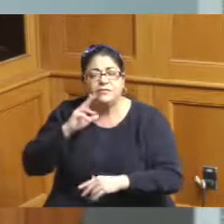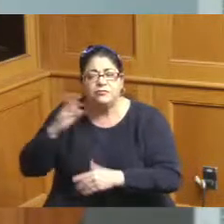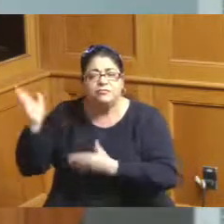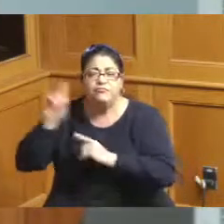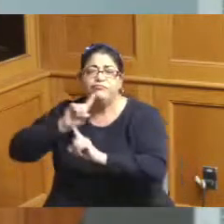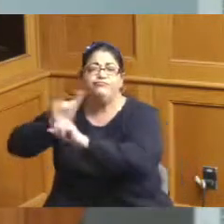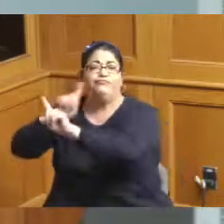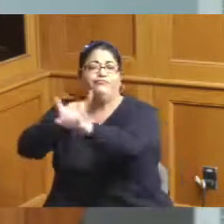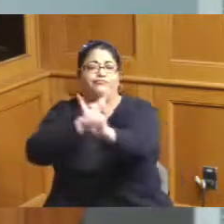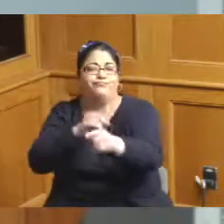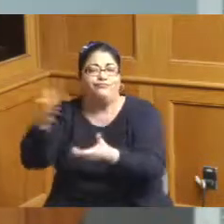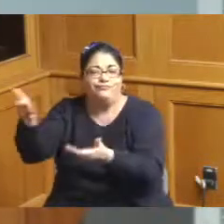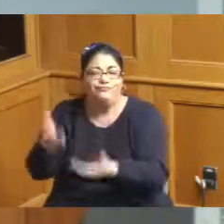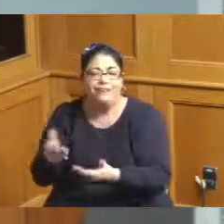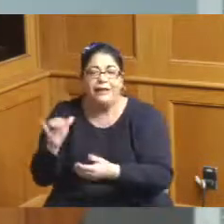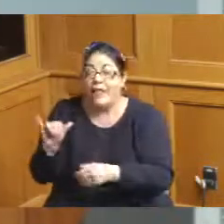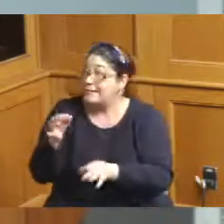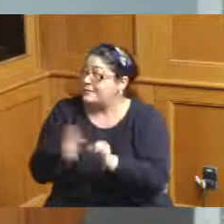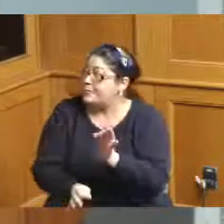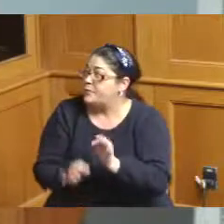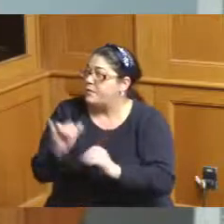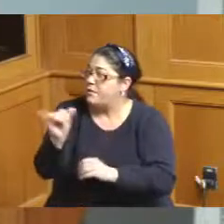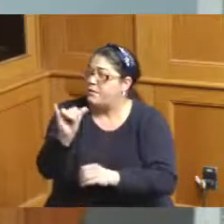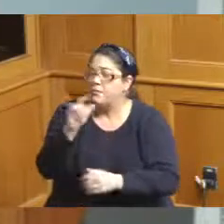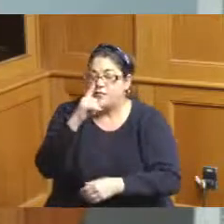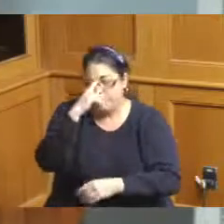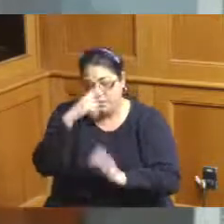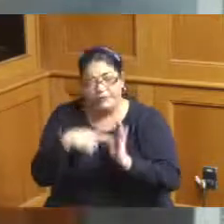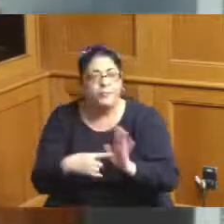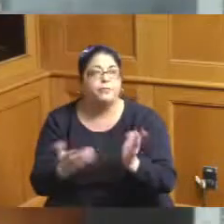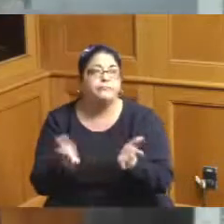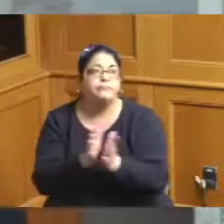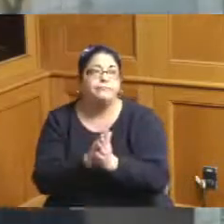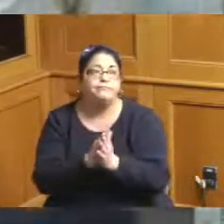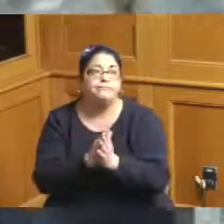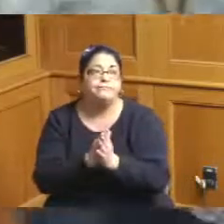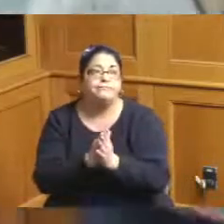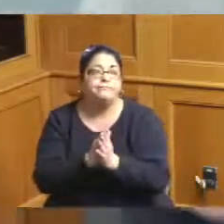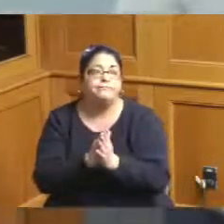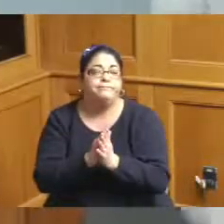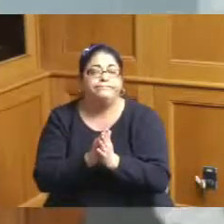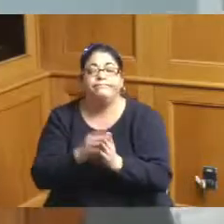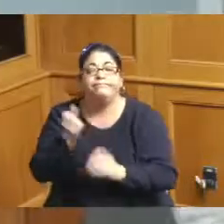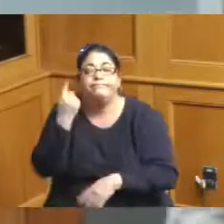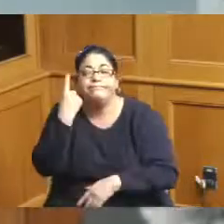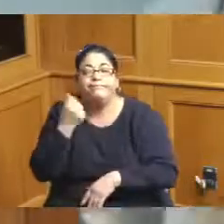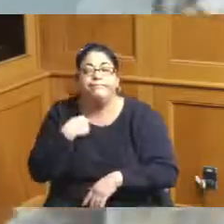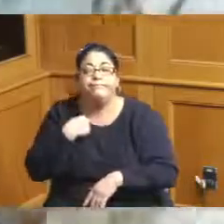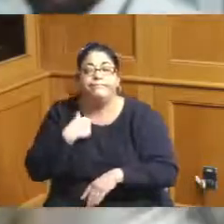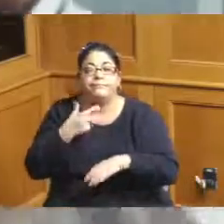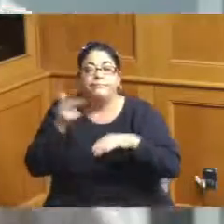things like as an example you know we're on a garage environment you're open air